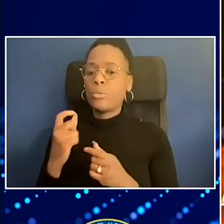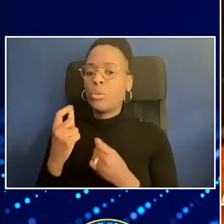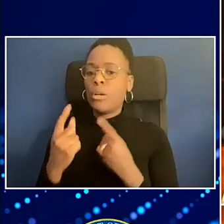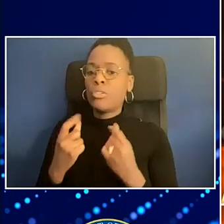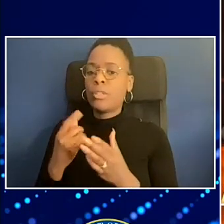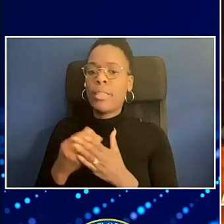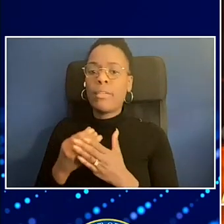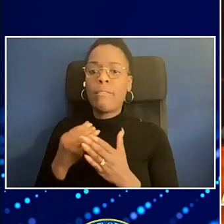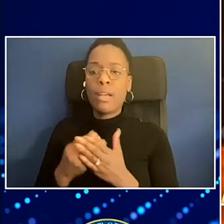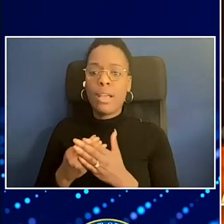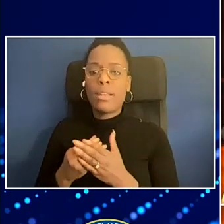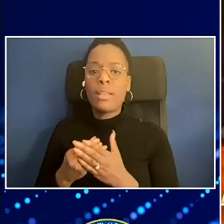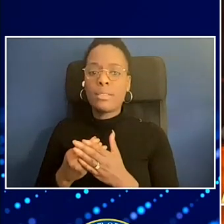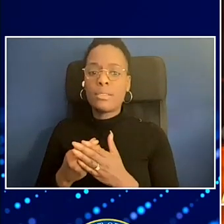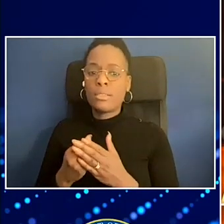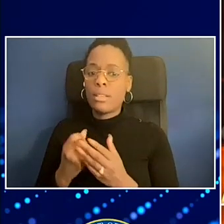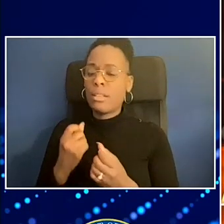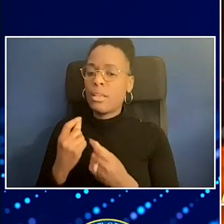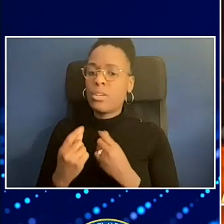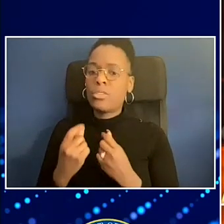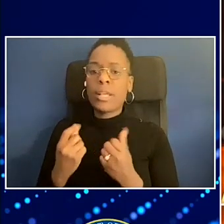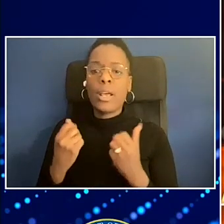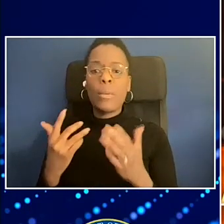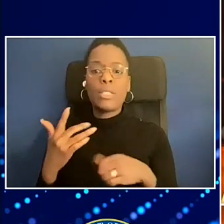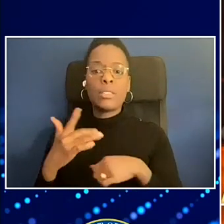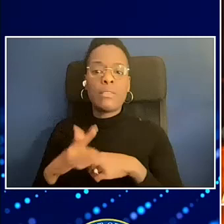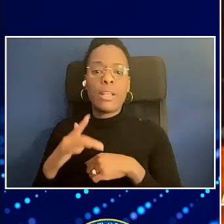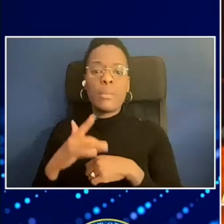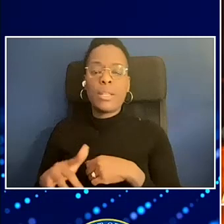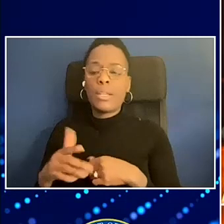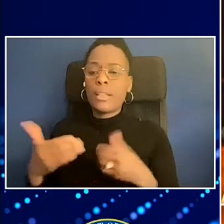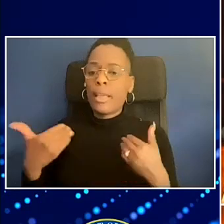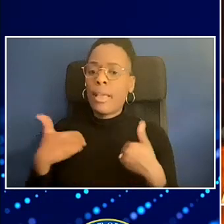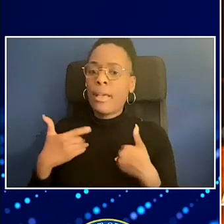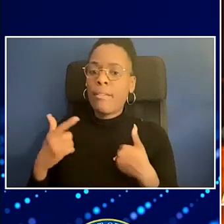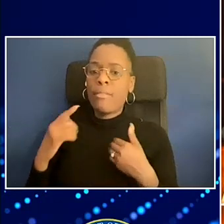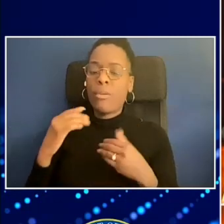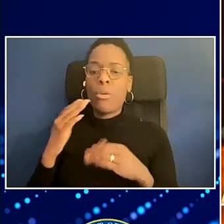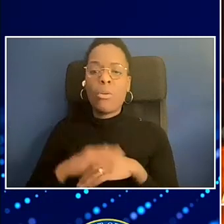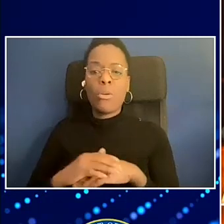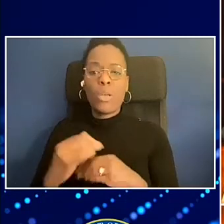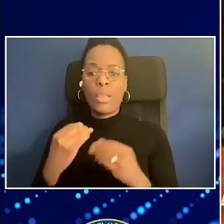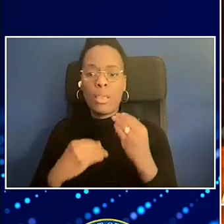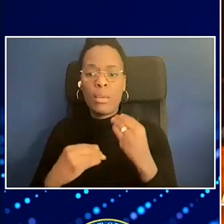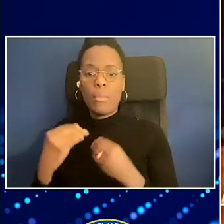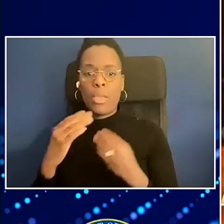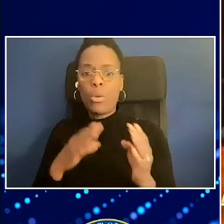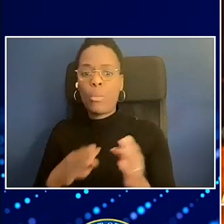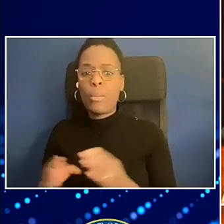what availability they have on their meal plan. So it's not like the institutions are hiding this from them.